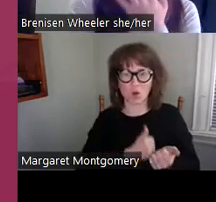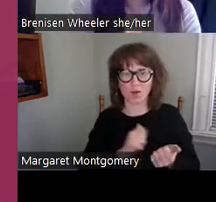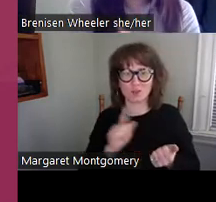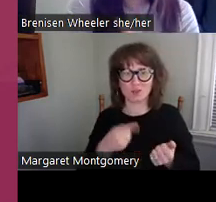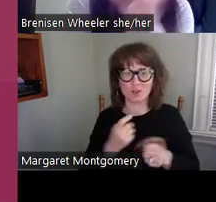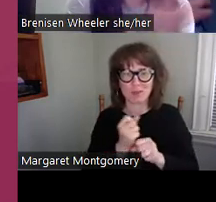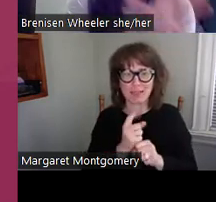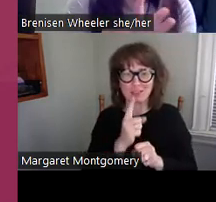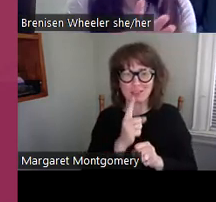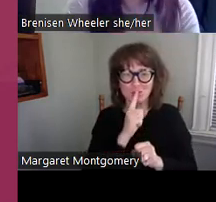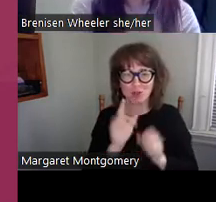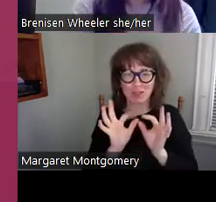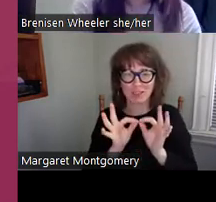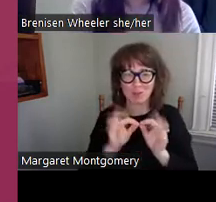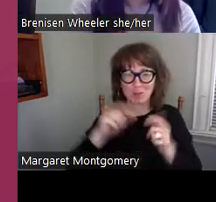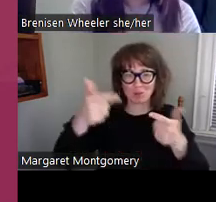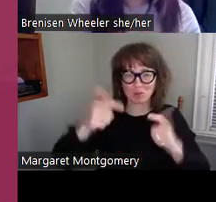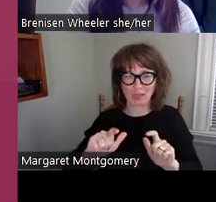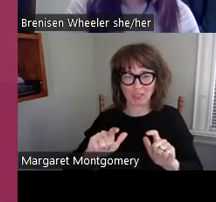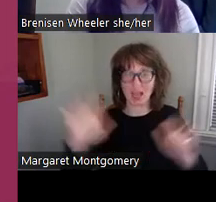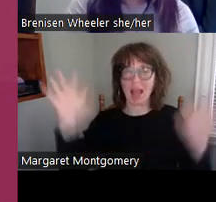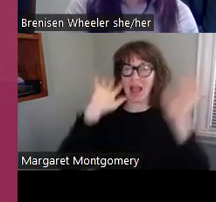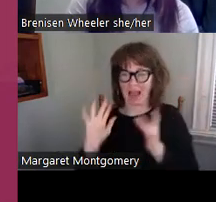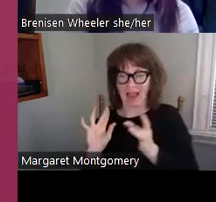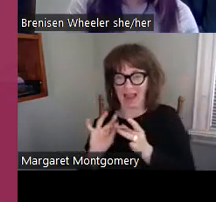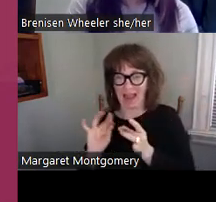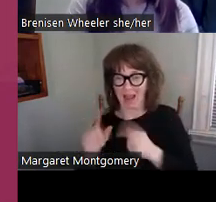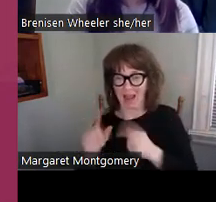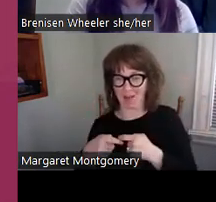with antibiotics. 13:01:56 I was getting really heated. Okay,